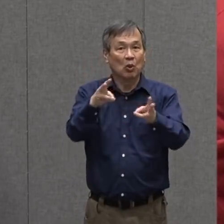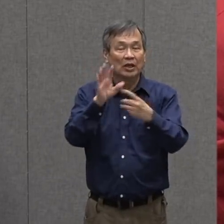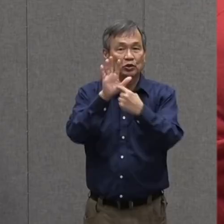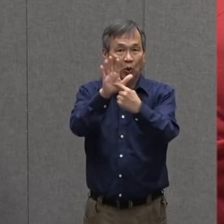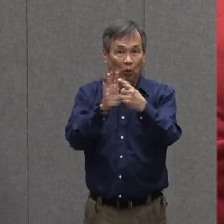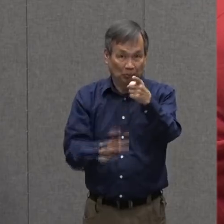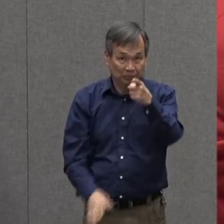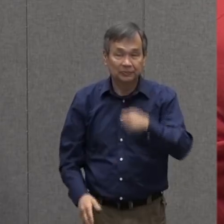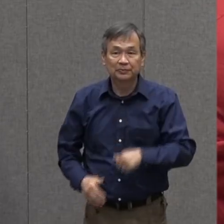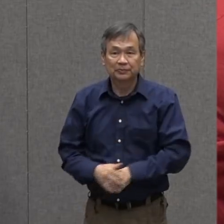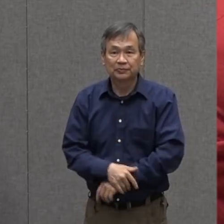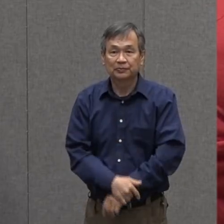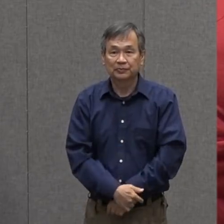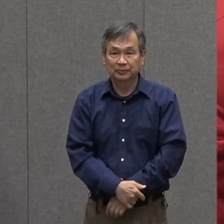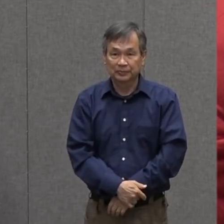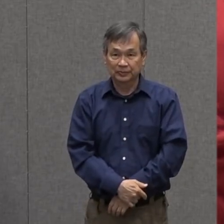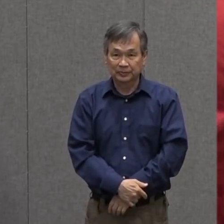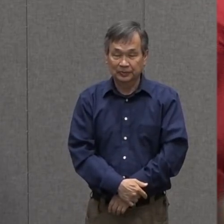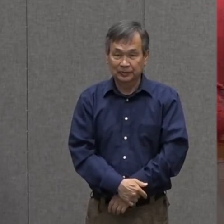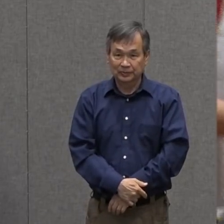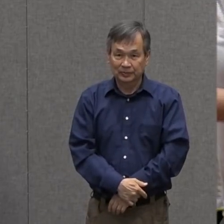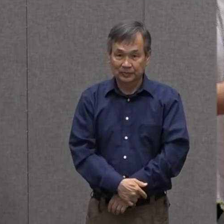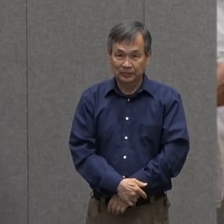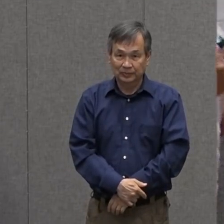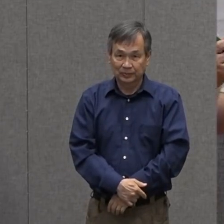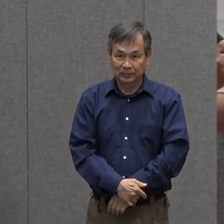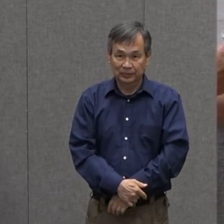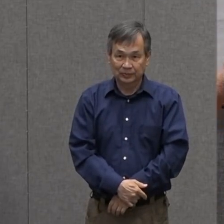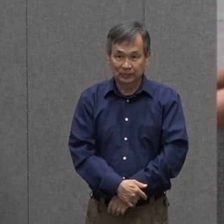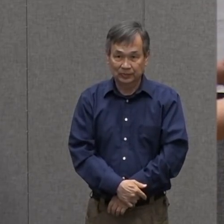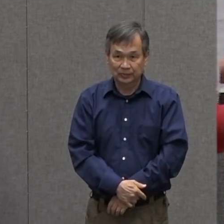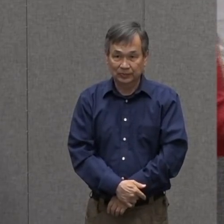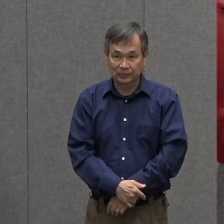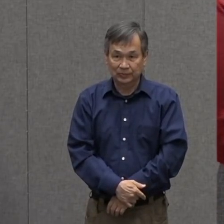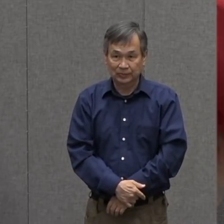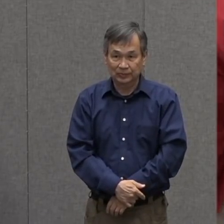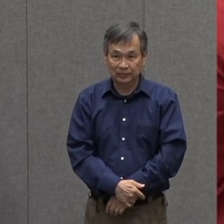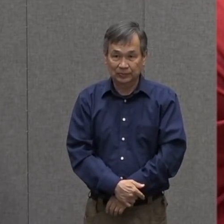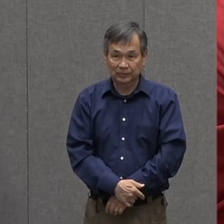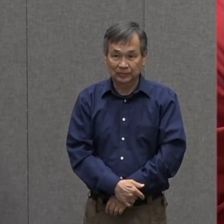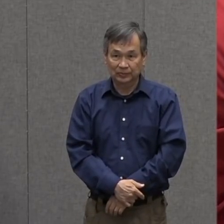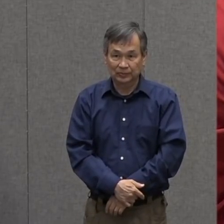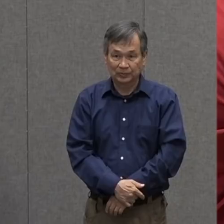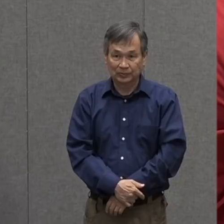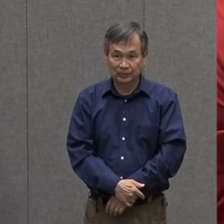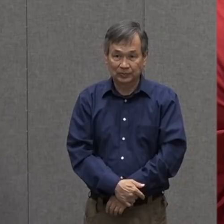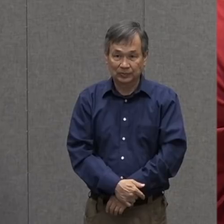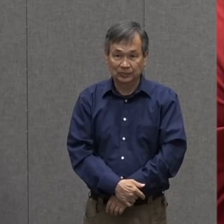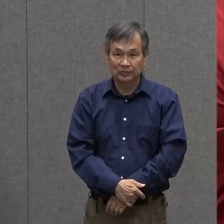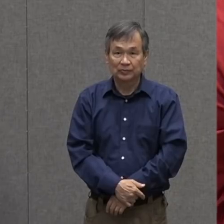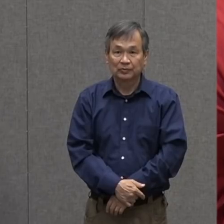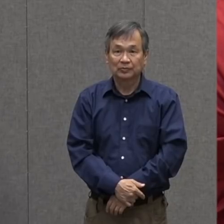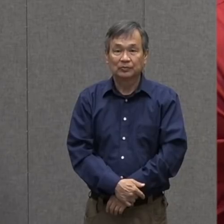where you have that 457 and it's sort of on the top and it stuck minus the 364.